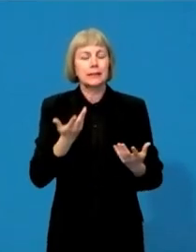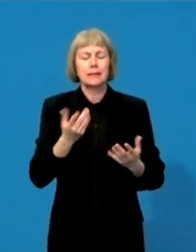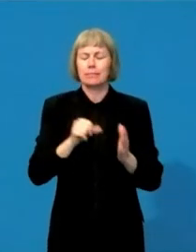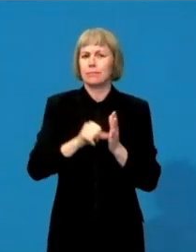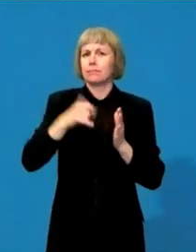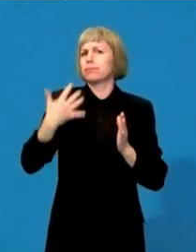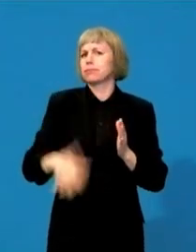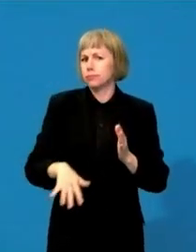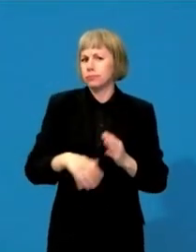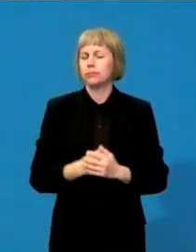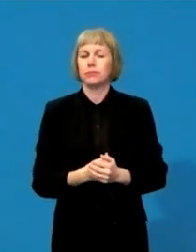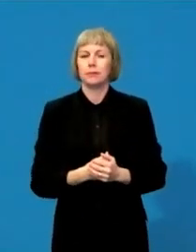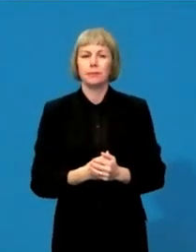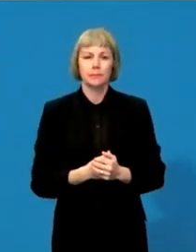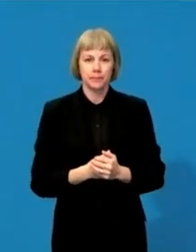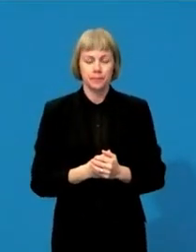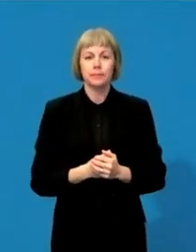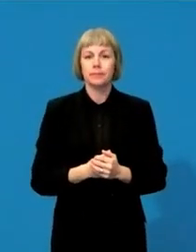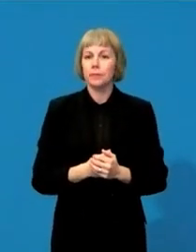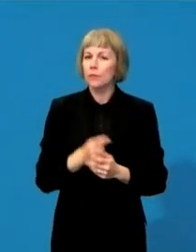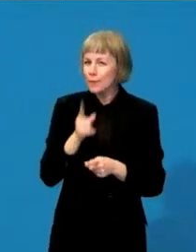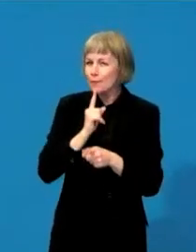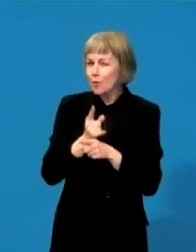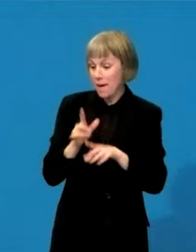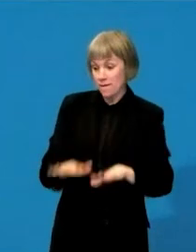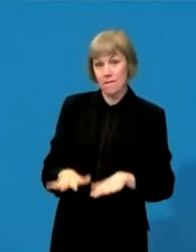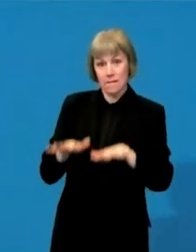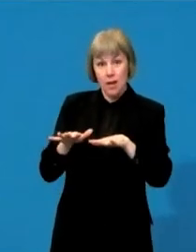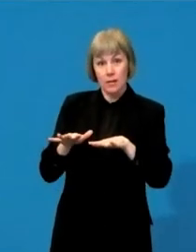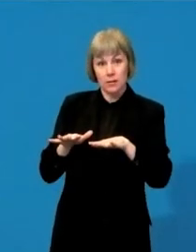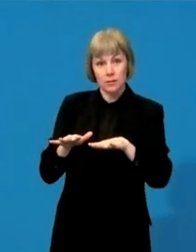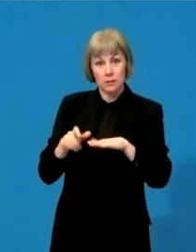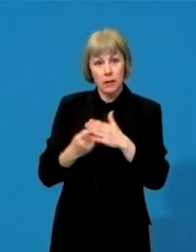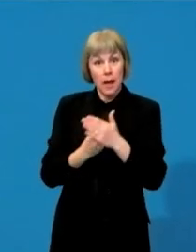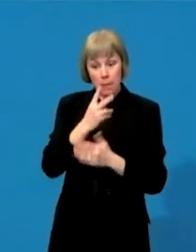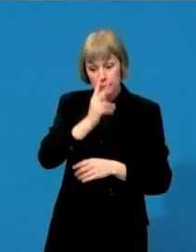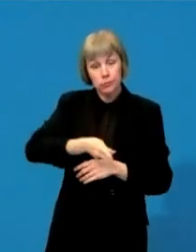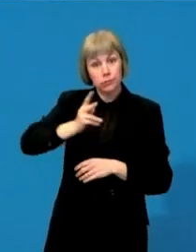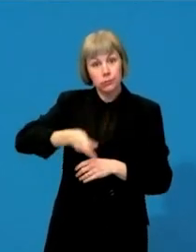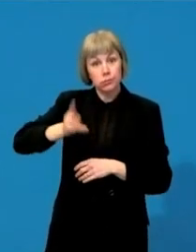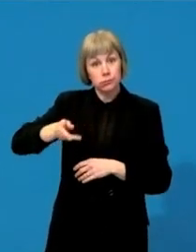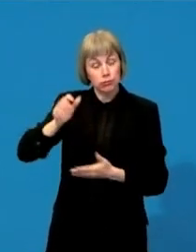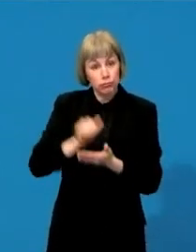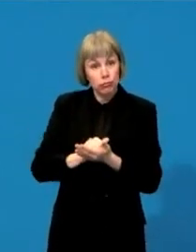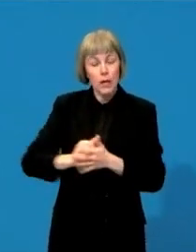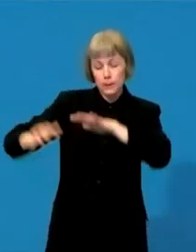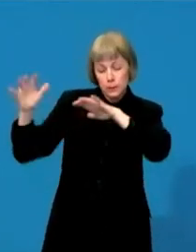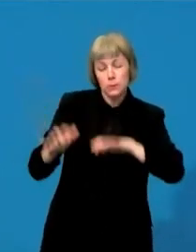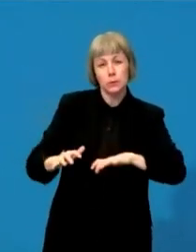And just talking about floods, it happens quite often during wet season that the whole town is even cut off.